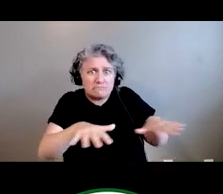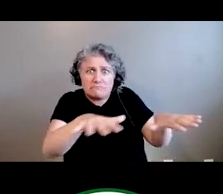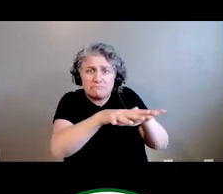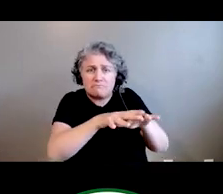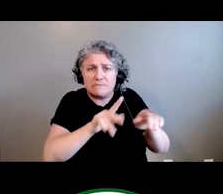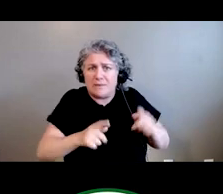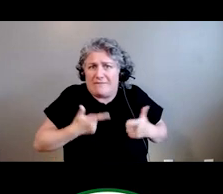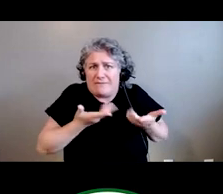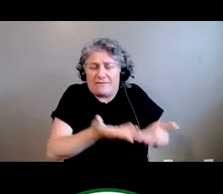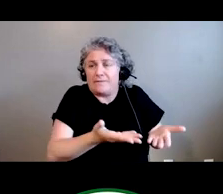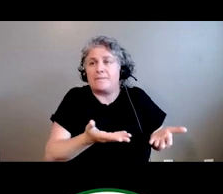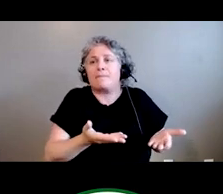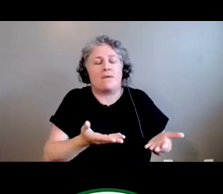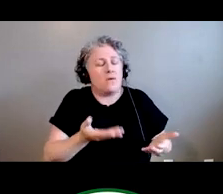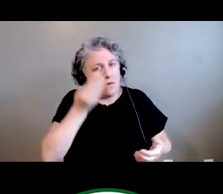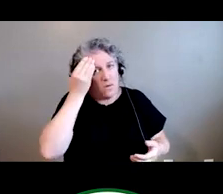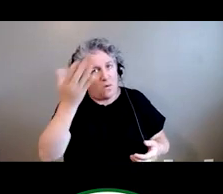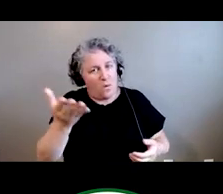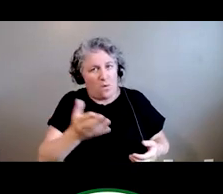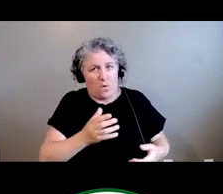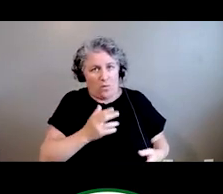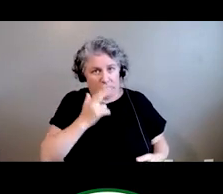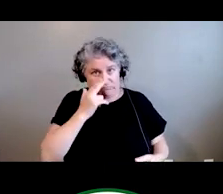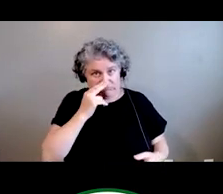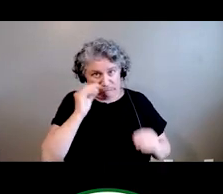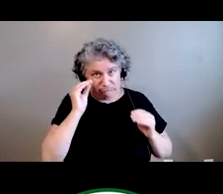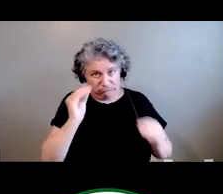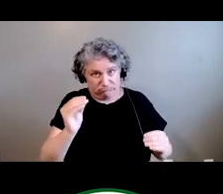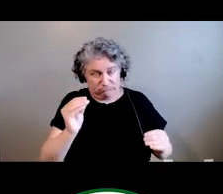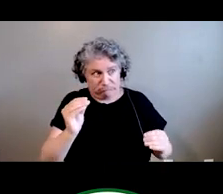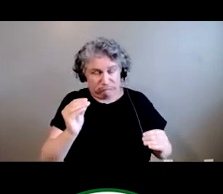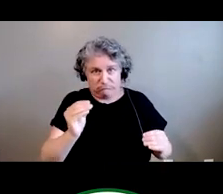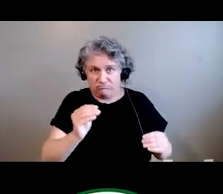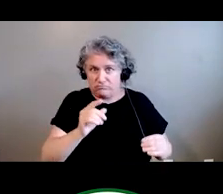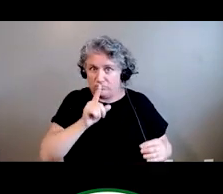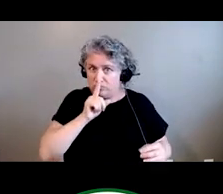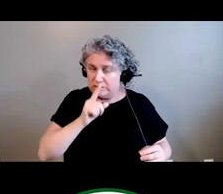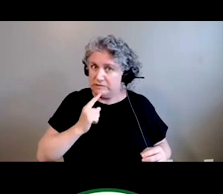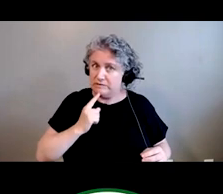the evacuation zone line and going outside briefly to get to your vehicle meant you were